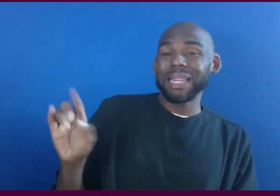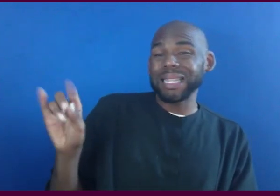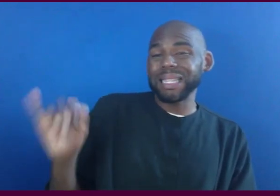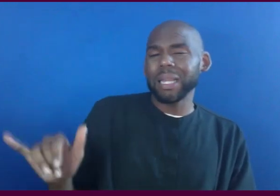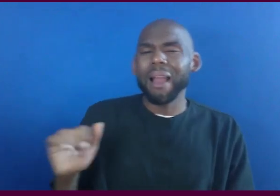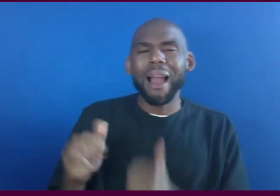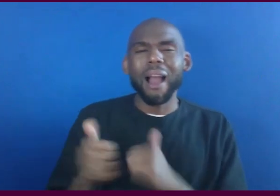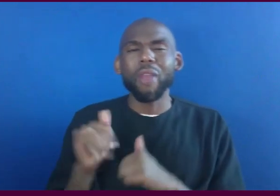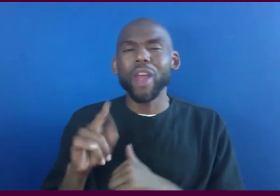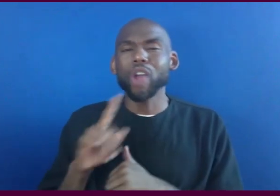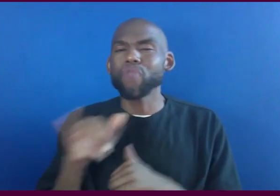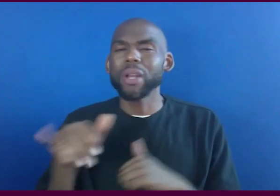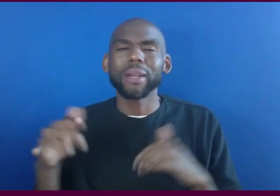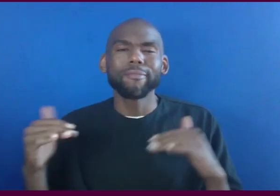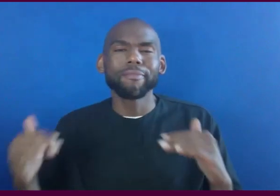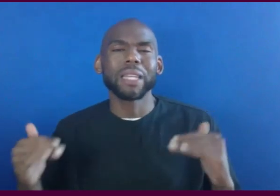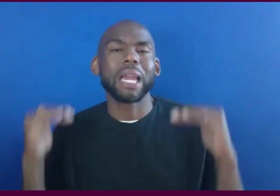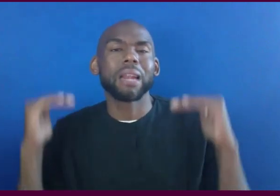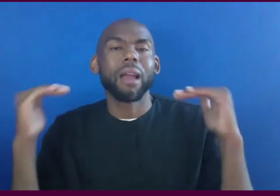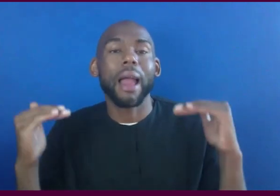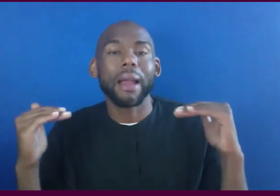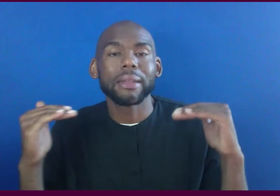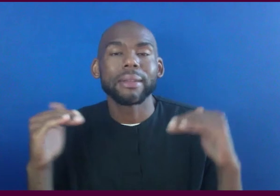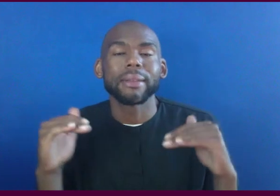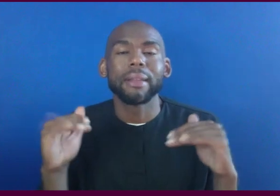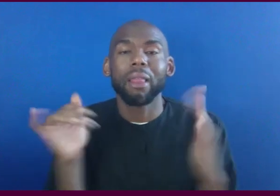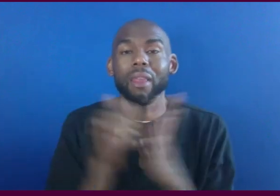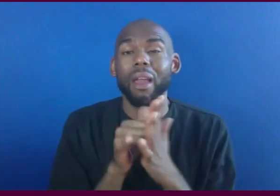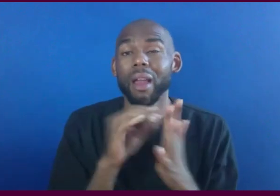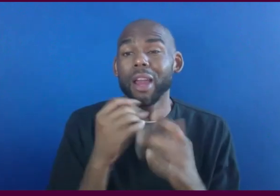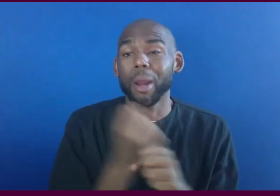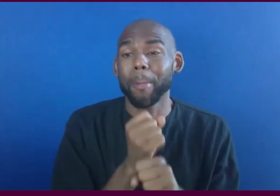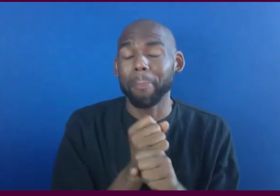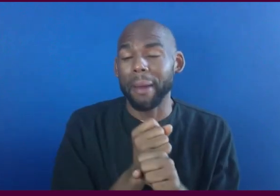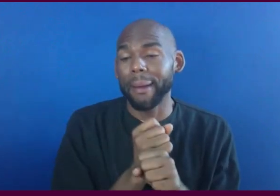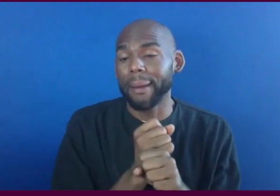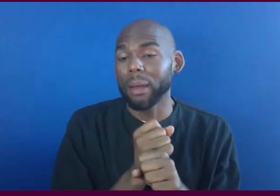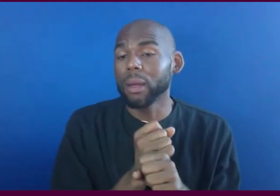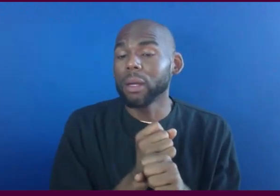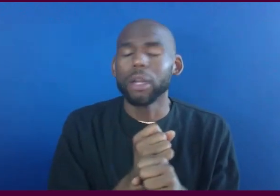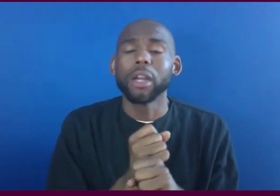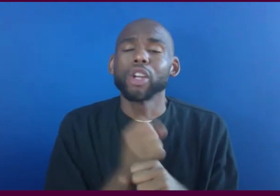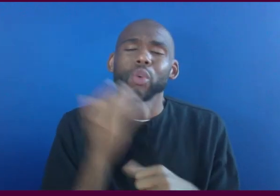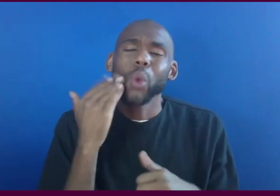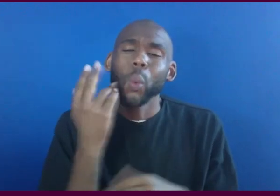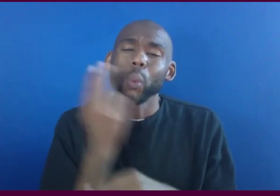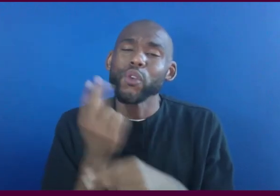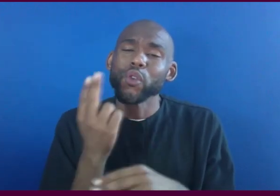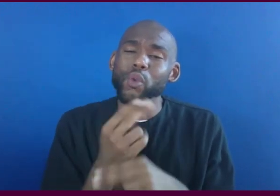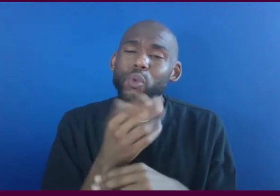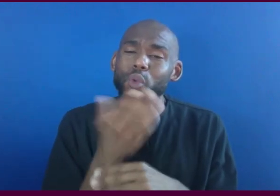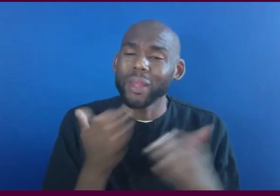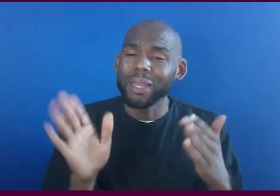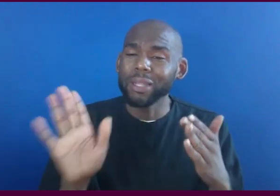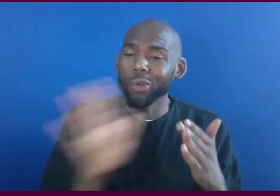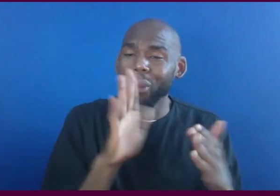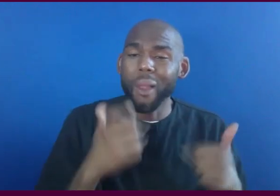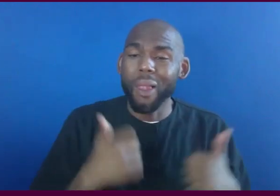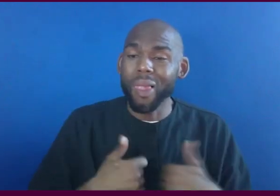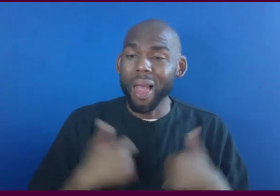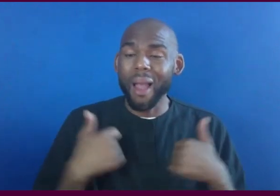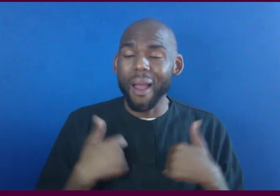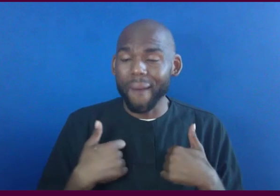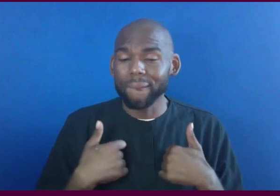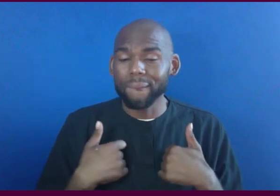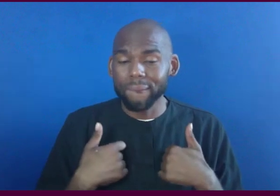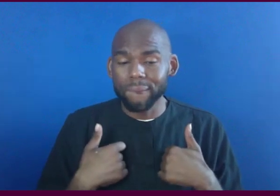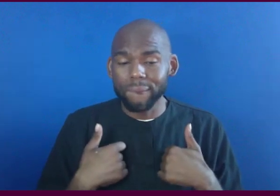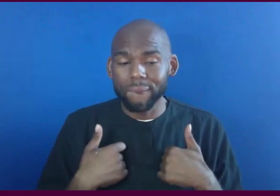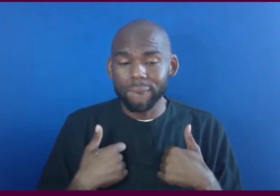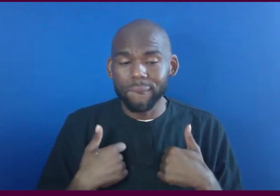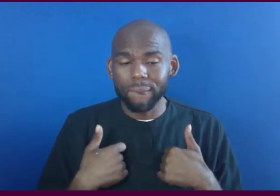enhances those things and use those things in your life as opposed to trying to fight